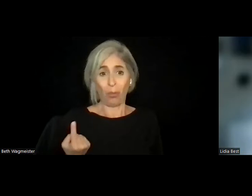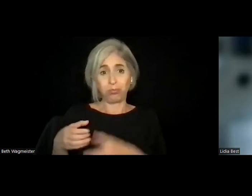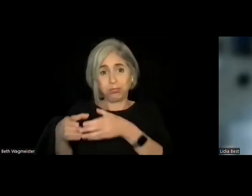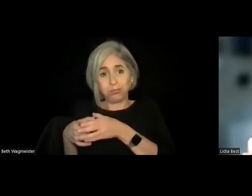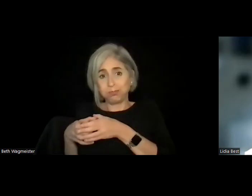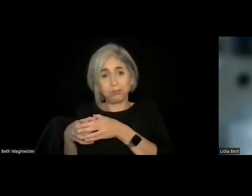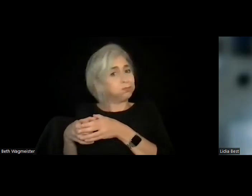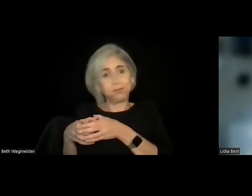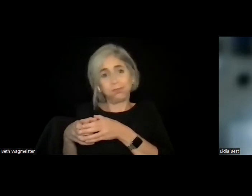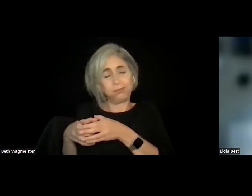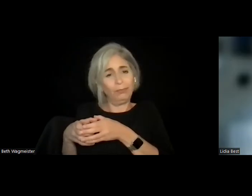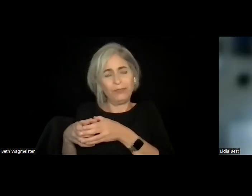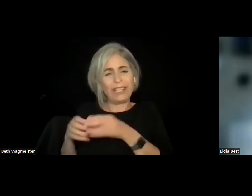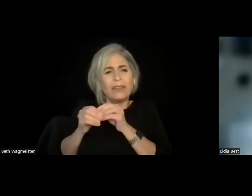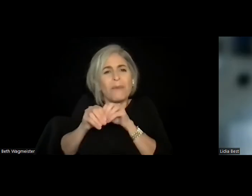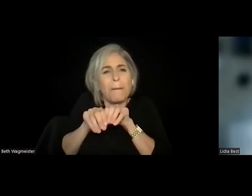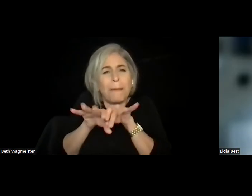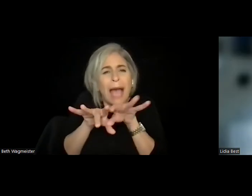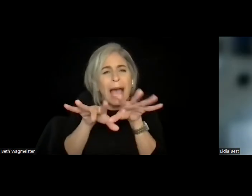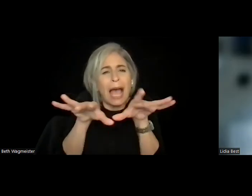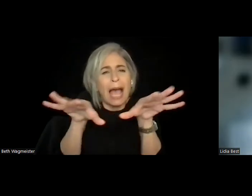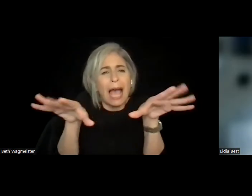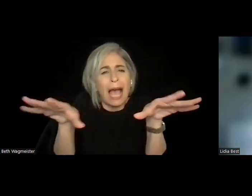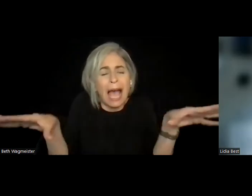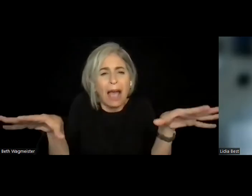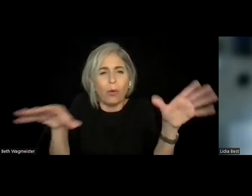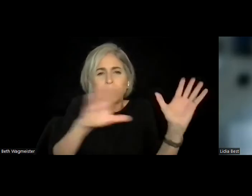out there from the disability, it does not exist in silo